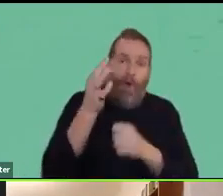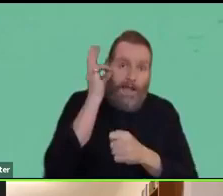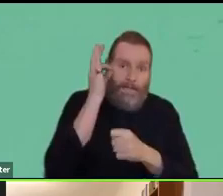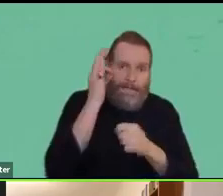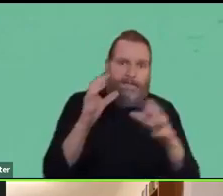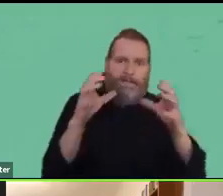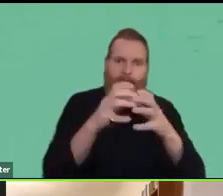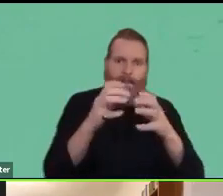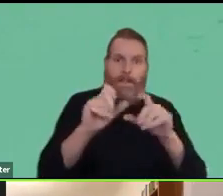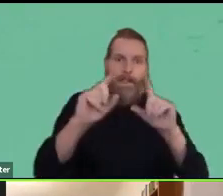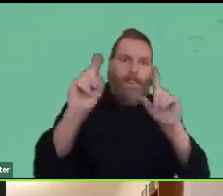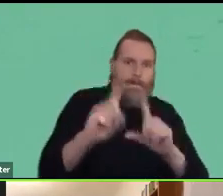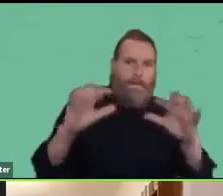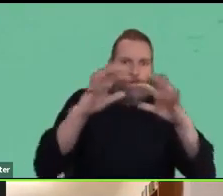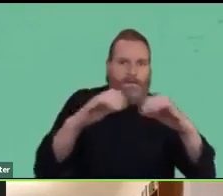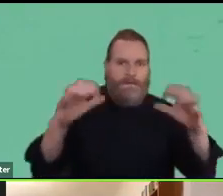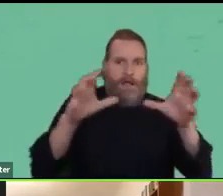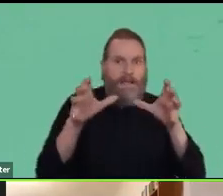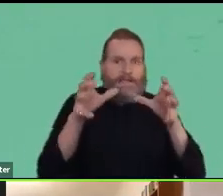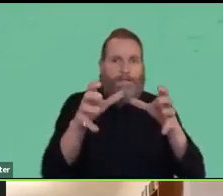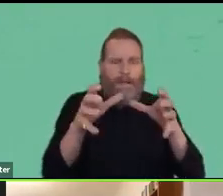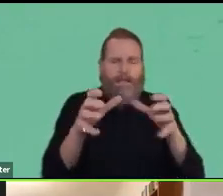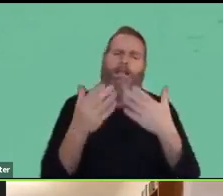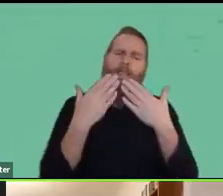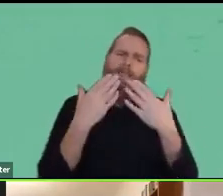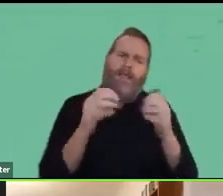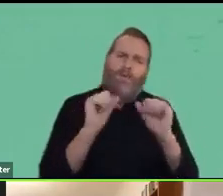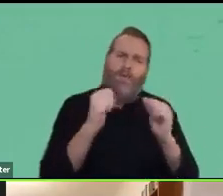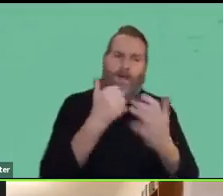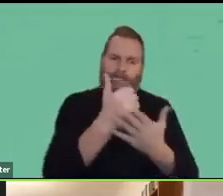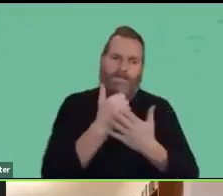been big supporters whenever we've campaigned so I want to thank all of them and their supporters